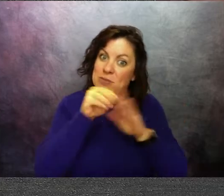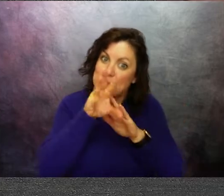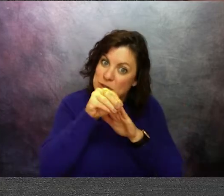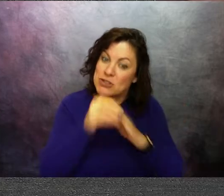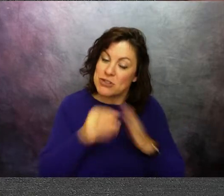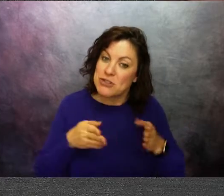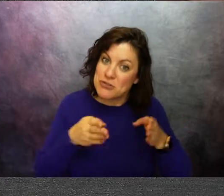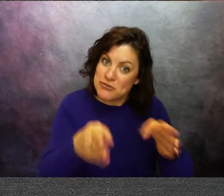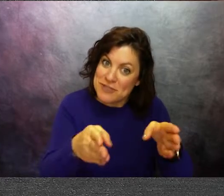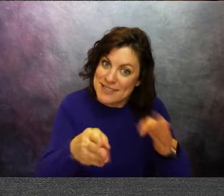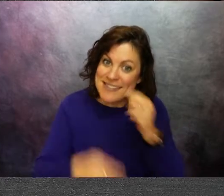where she lives.